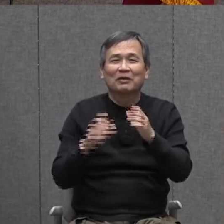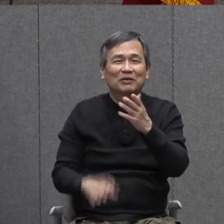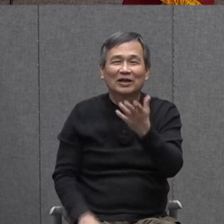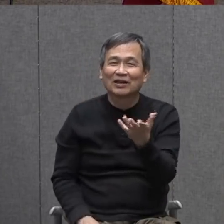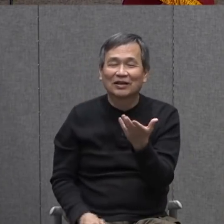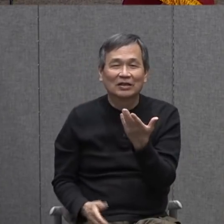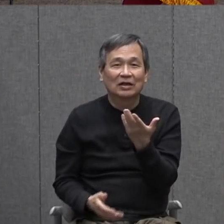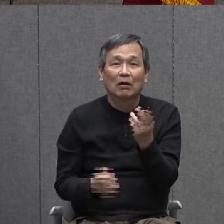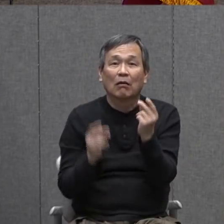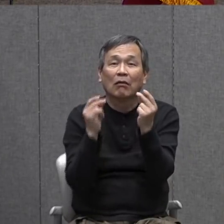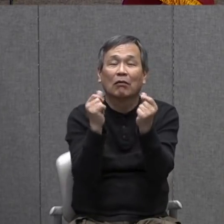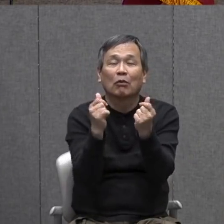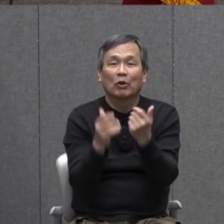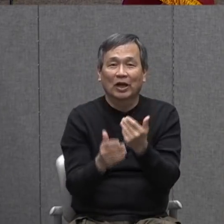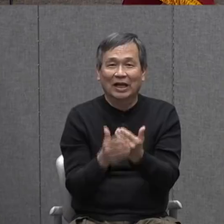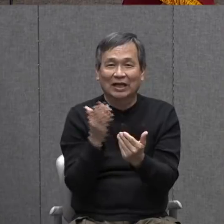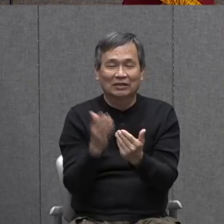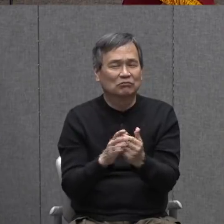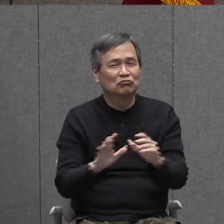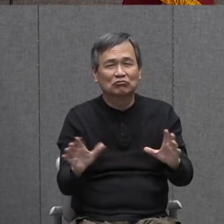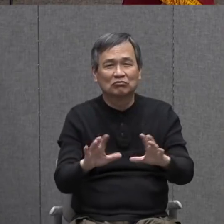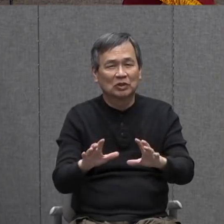You take practice for all of these things.